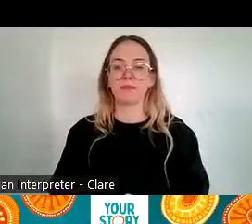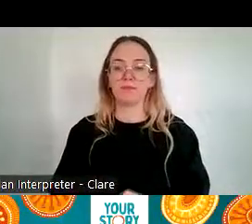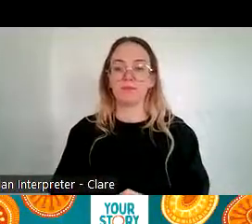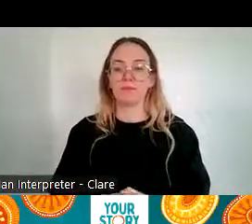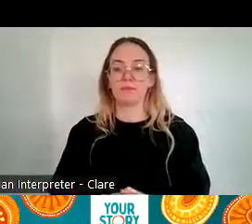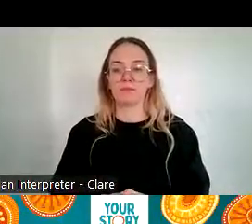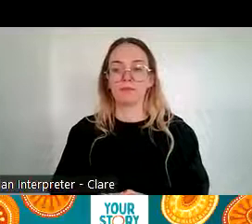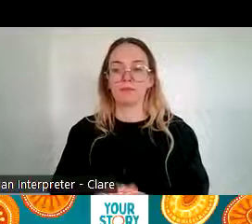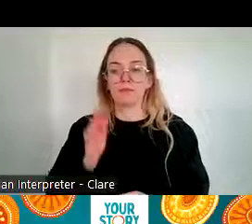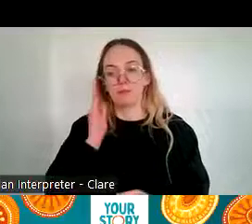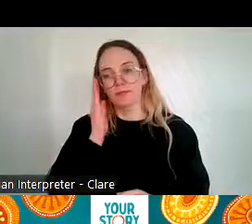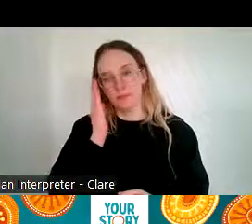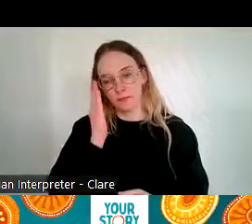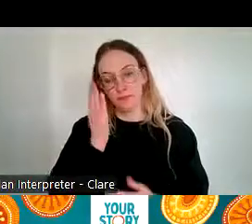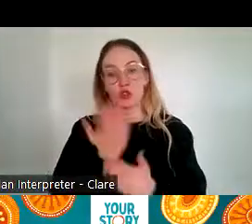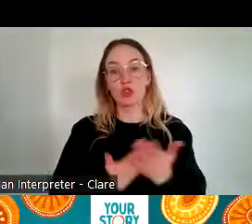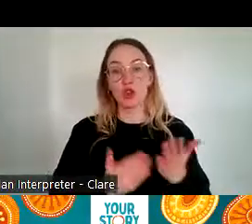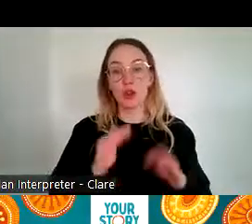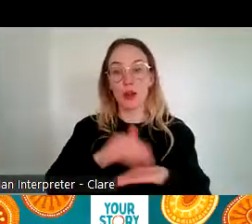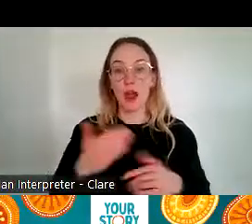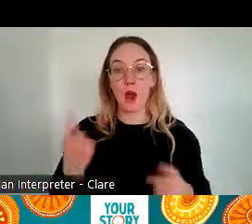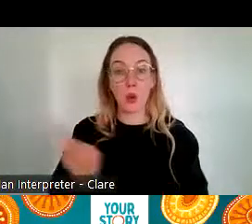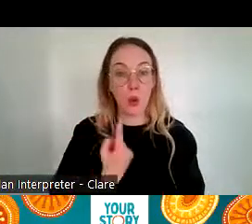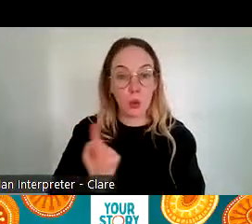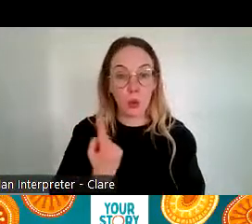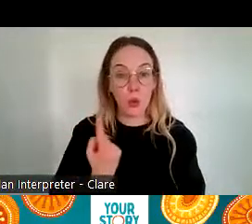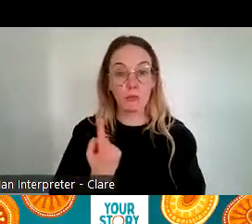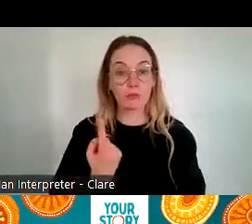The story can be about your own lived experience of disability